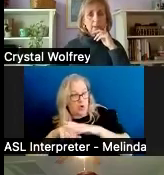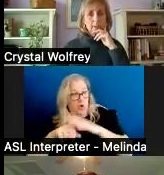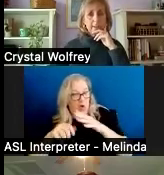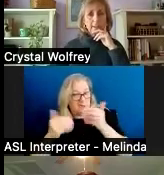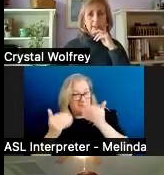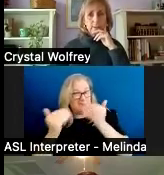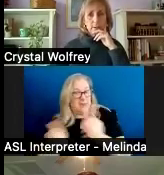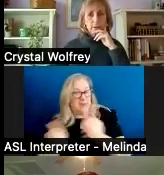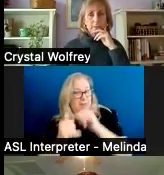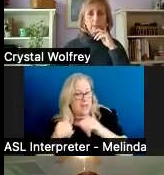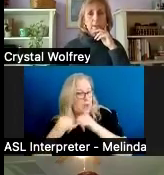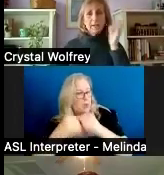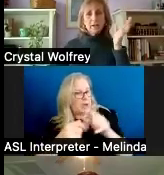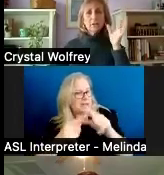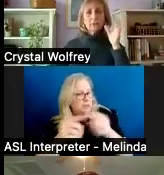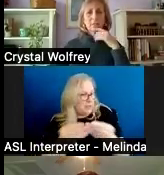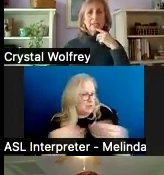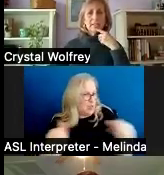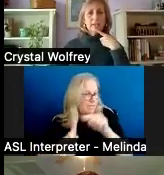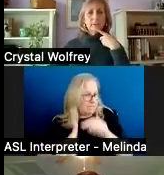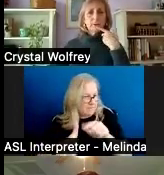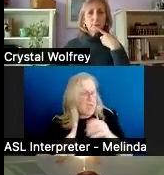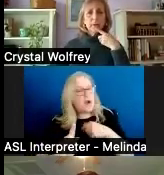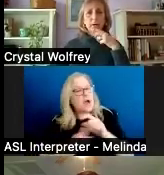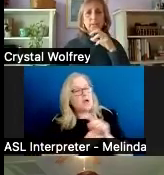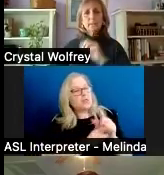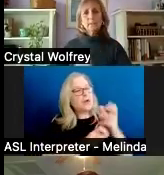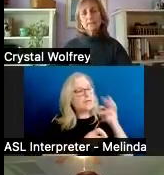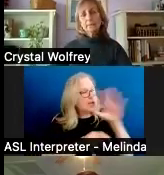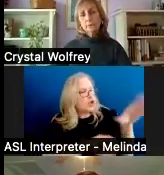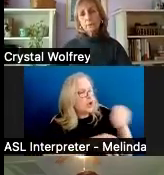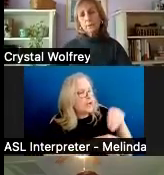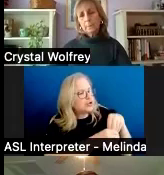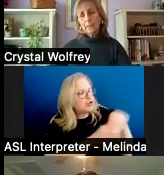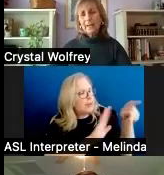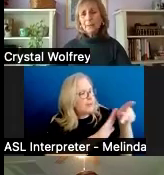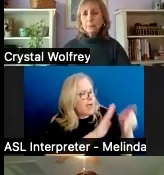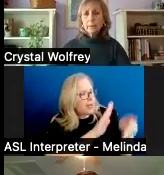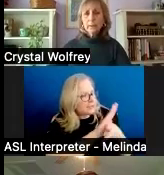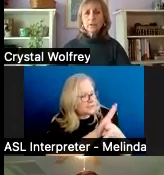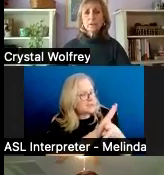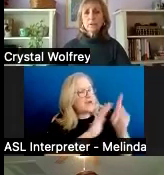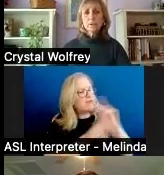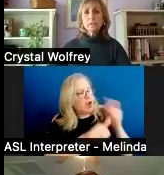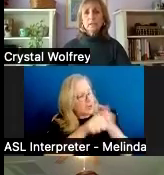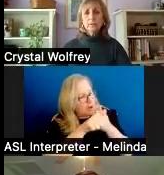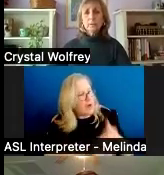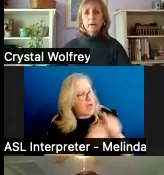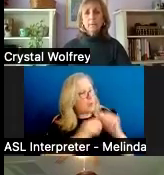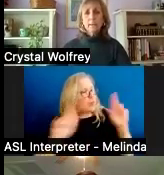until we can get that resolved. I'd also really like to see your internal policies for complying with regulations and requirements